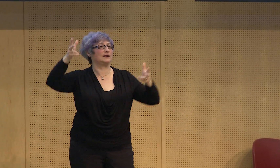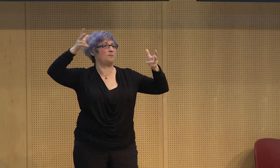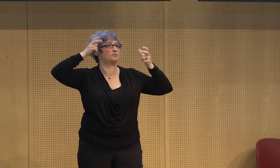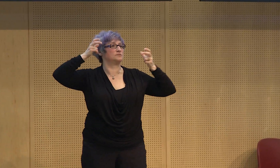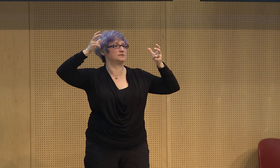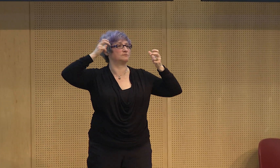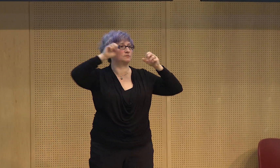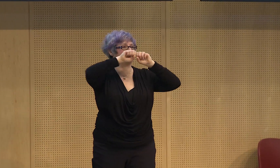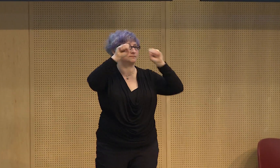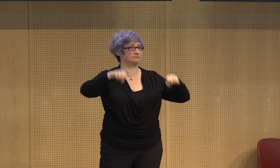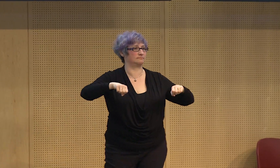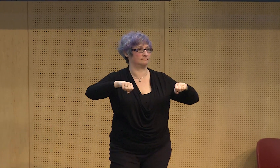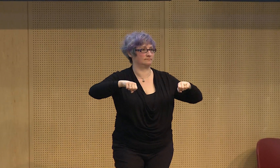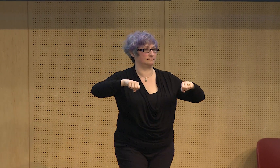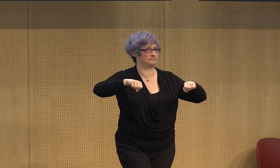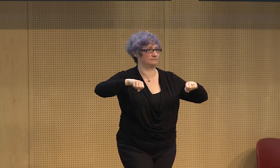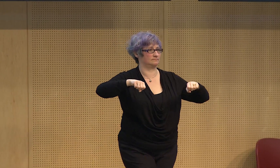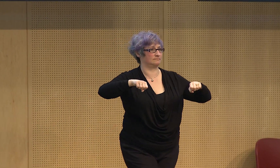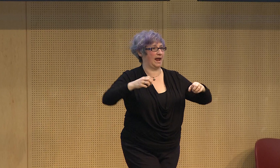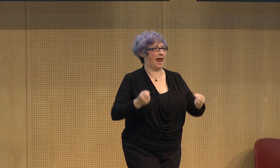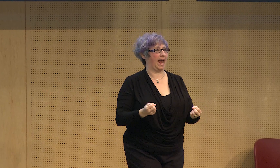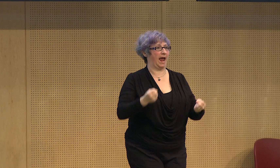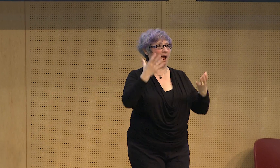And that's called analog magnitude.